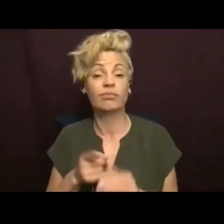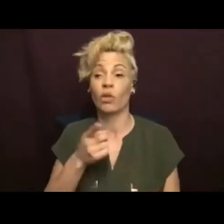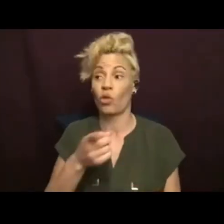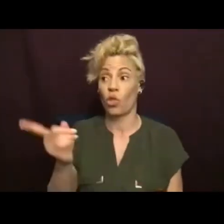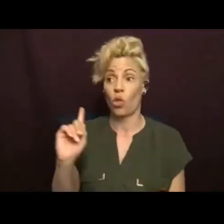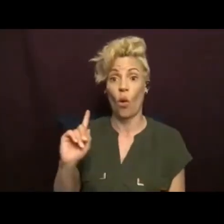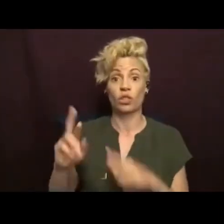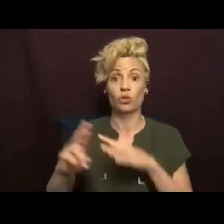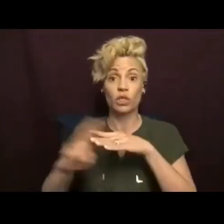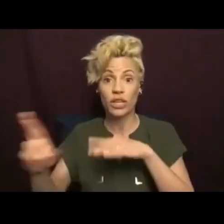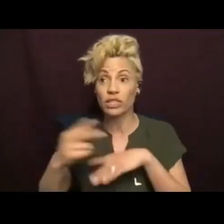that's the bottom line.